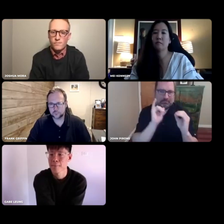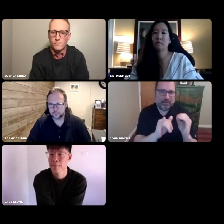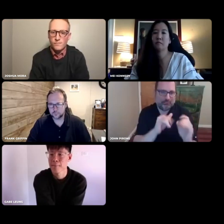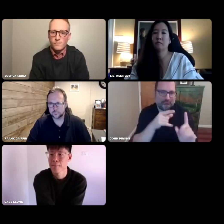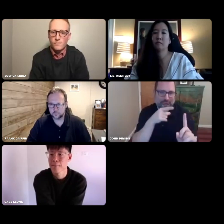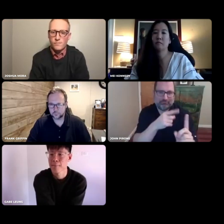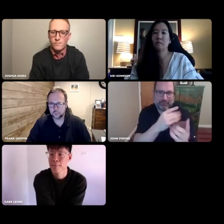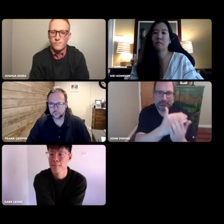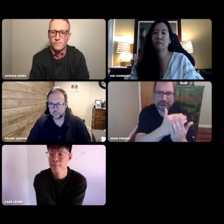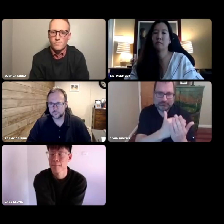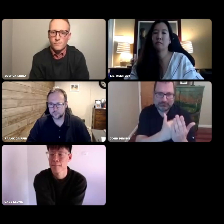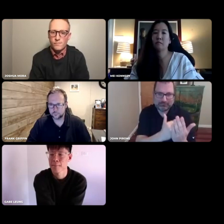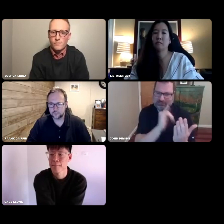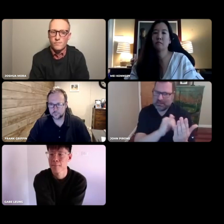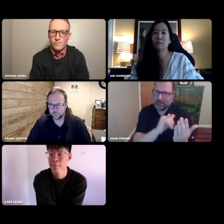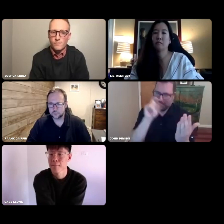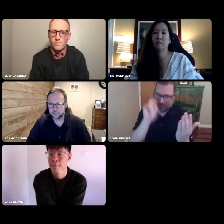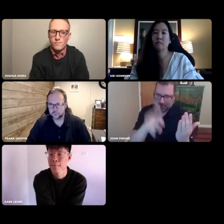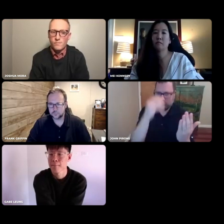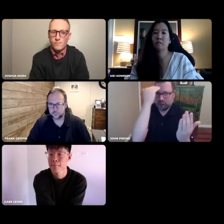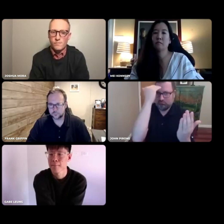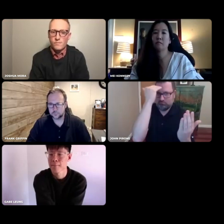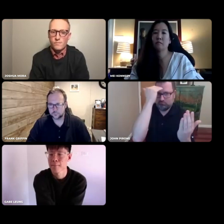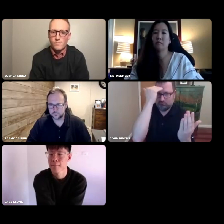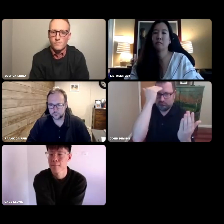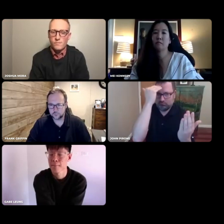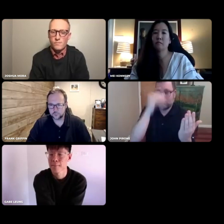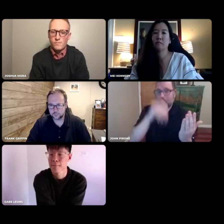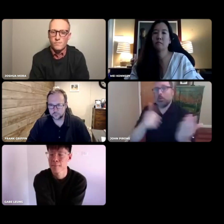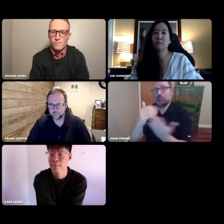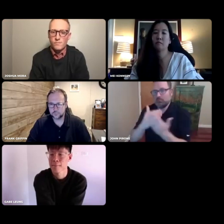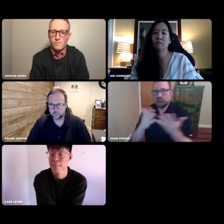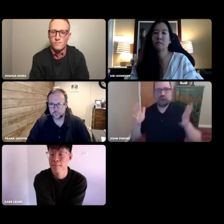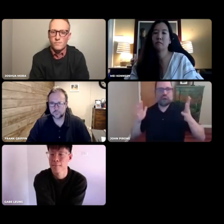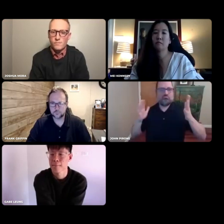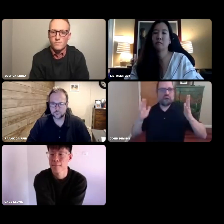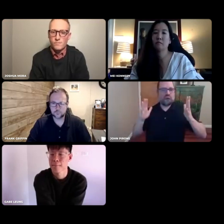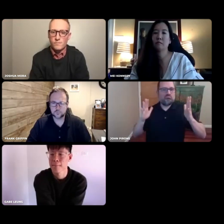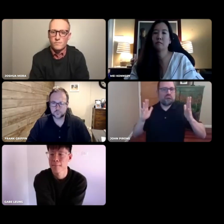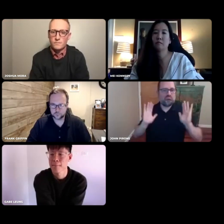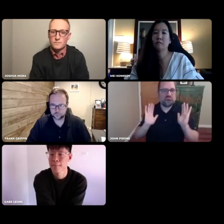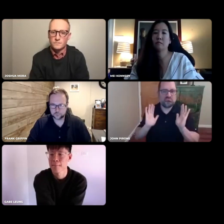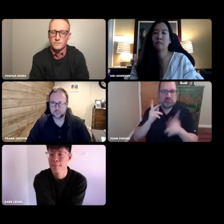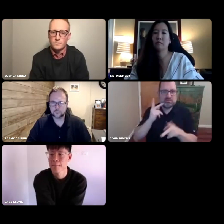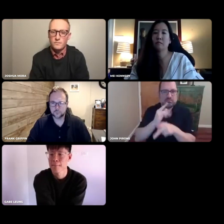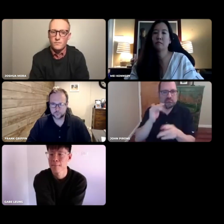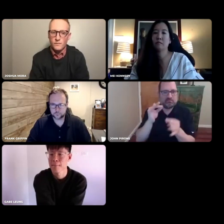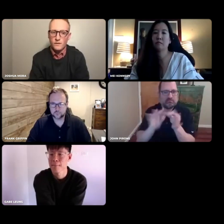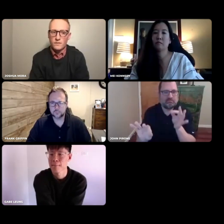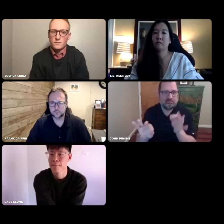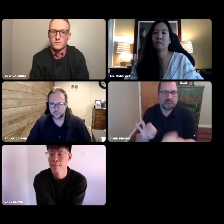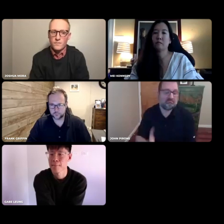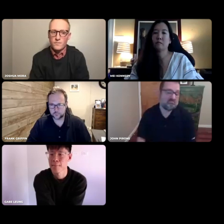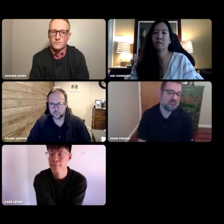Focus on those. Those are the 2 things they absolutely have to know.